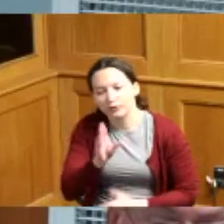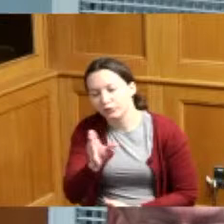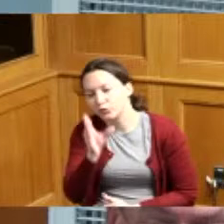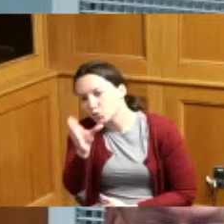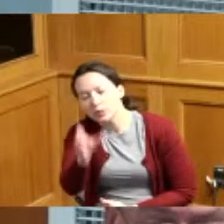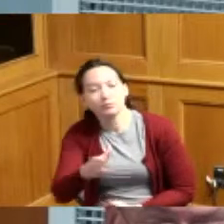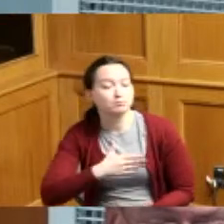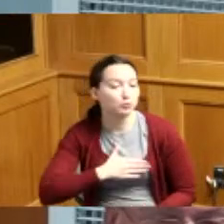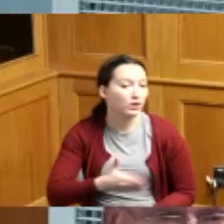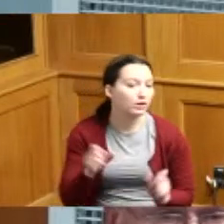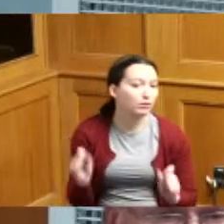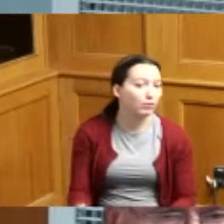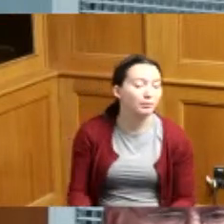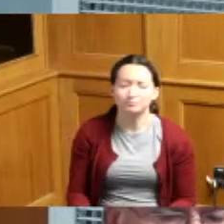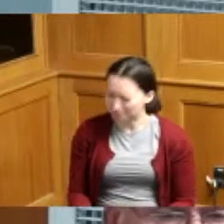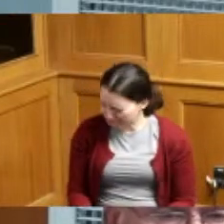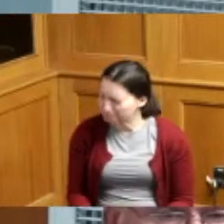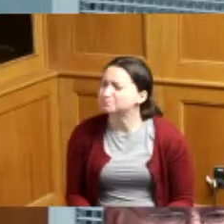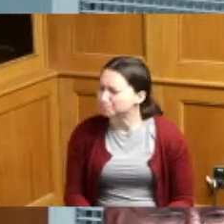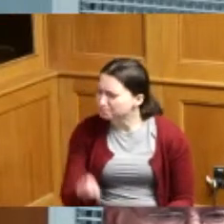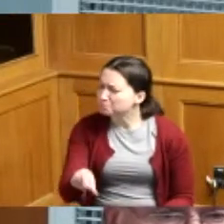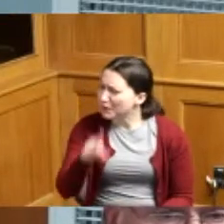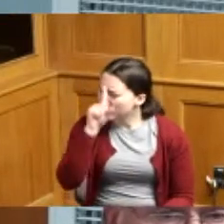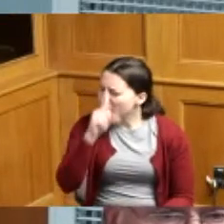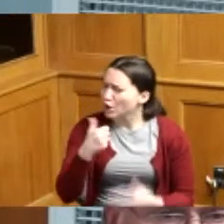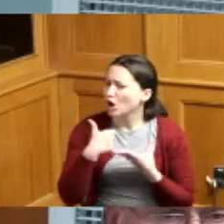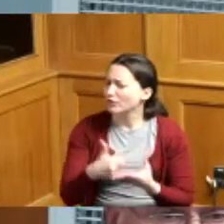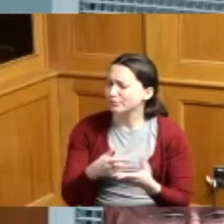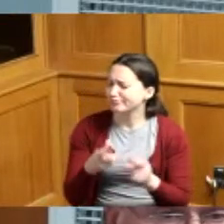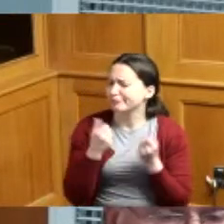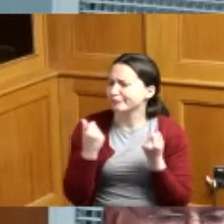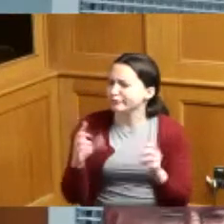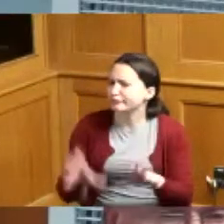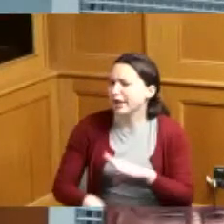happy to do that thank you yeah I think it would be helpful just to put it in context because